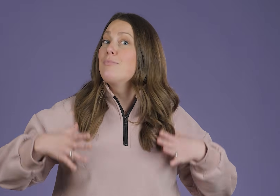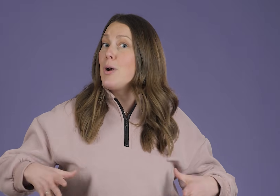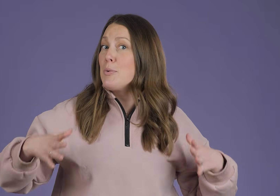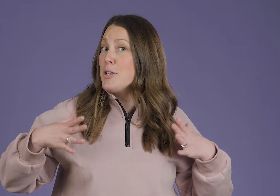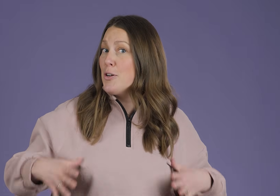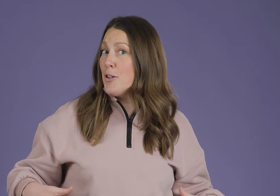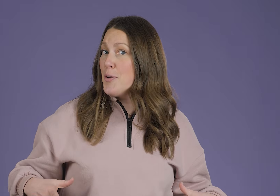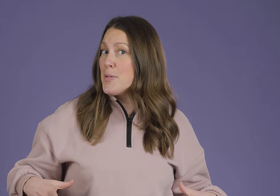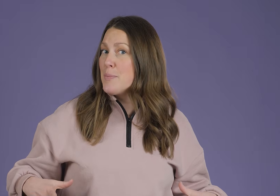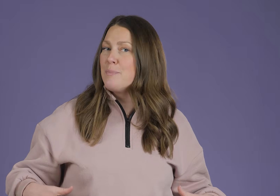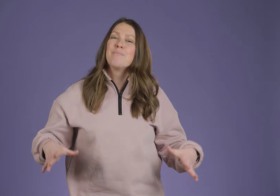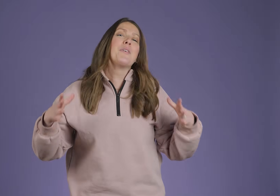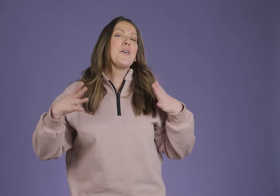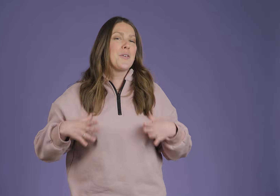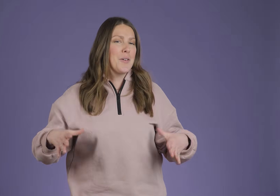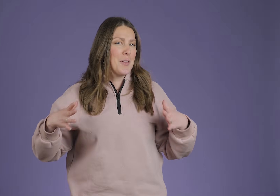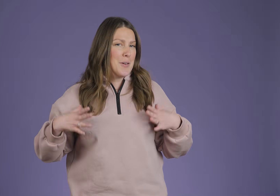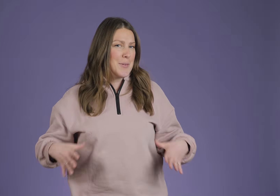representing your clothes. Clothes.